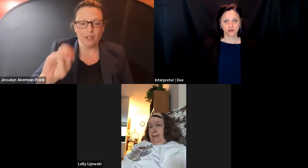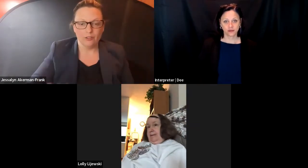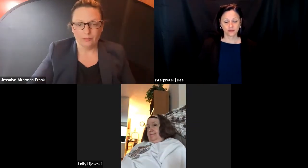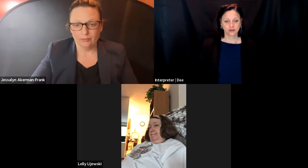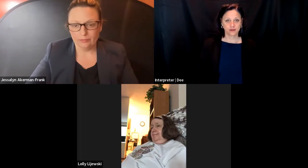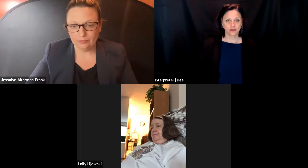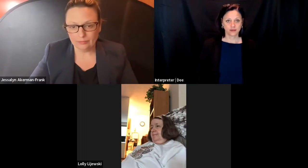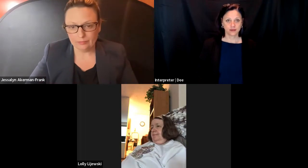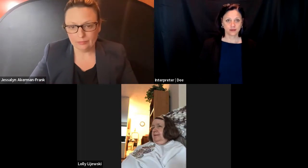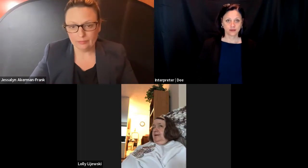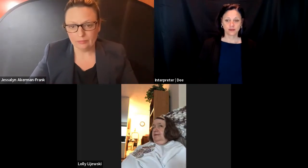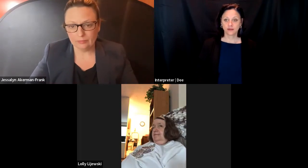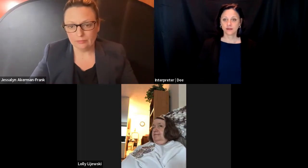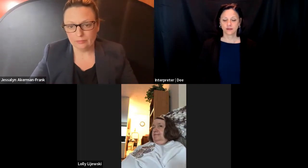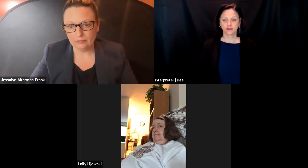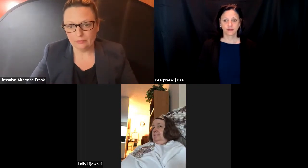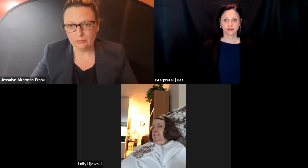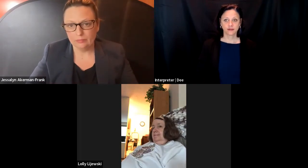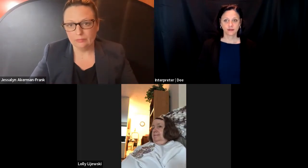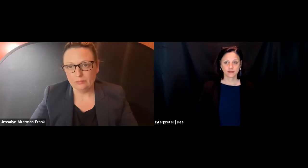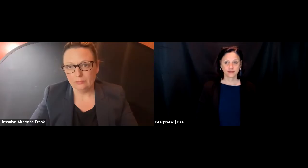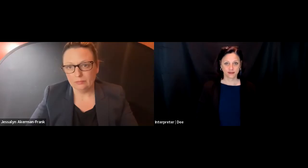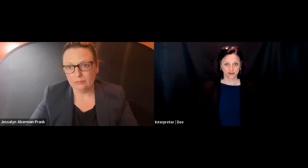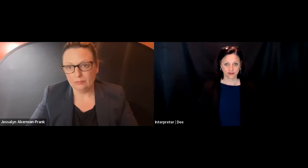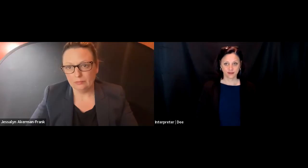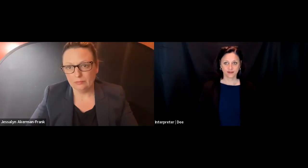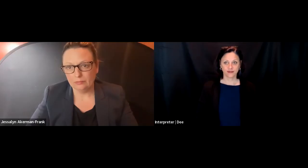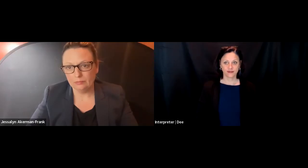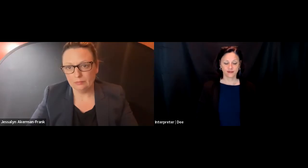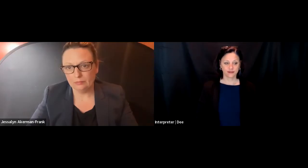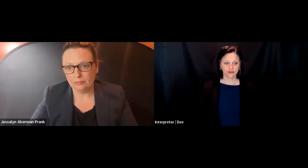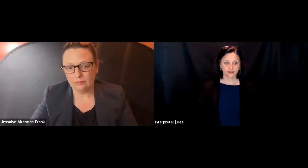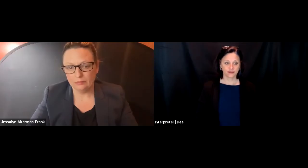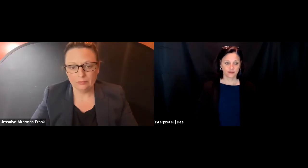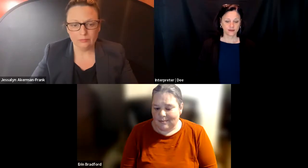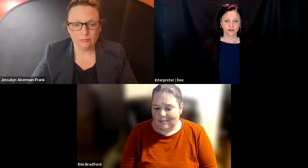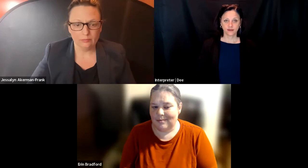Lolly, I'll take you off. Then I'll spotlight Erin last.